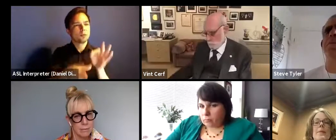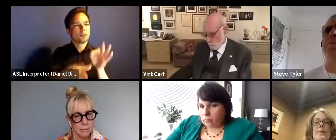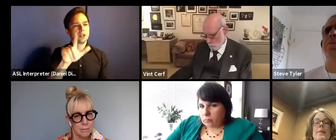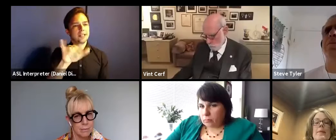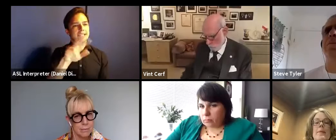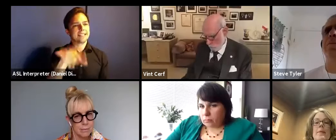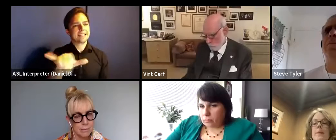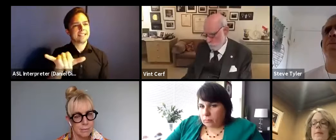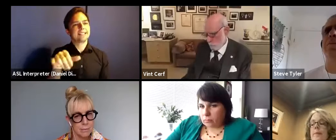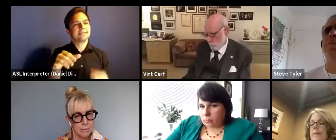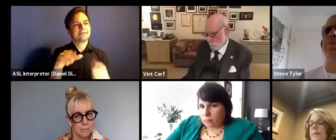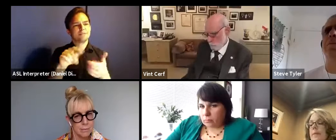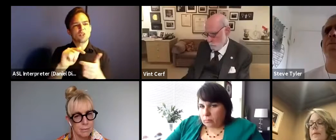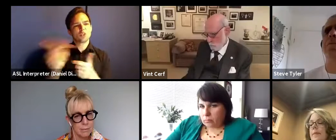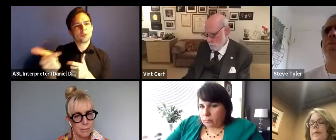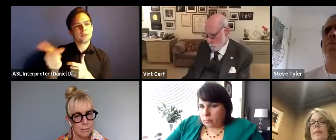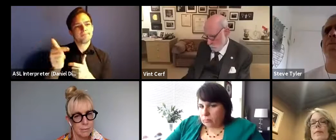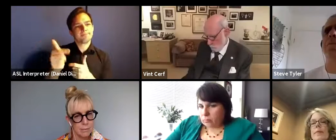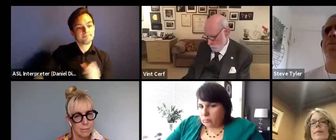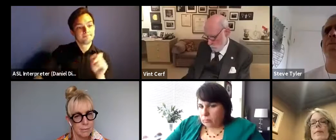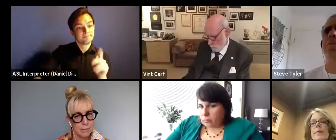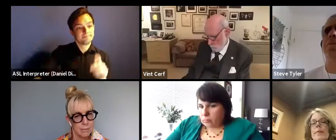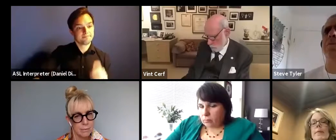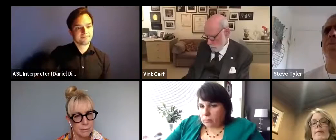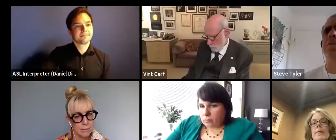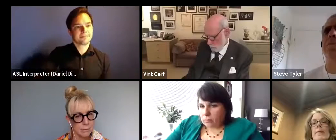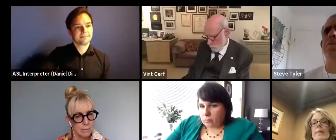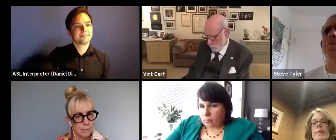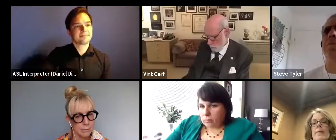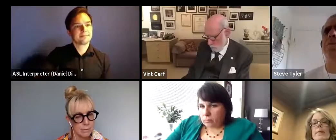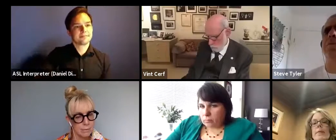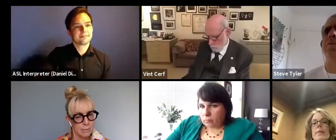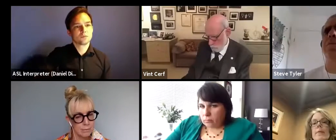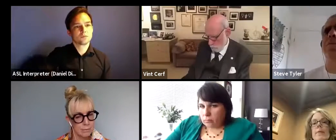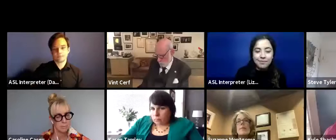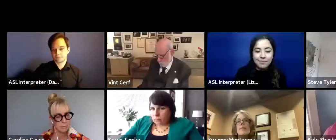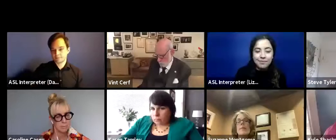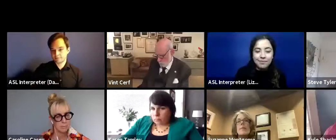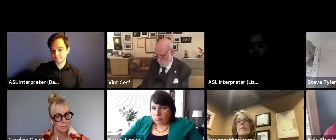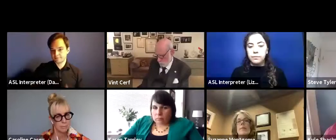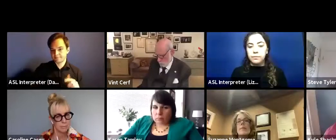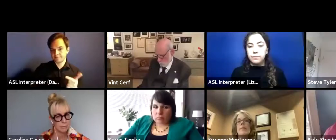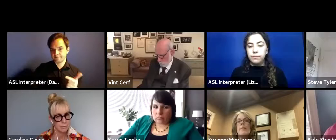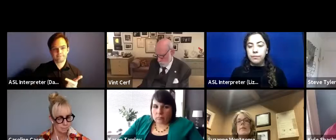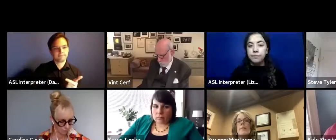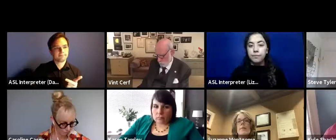or efforts Facebook has to promote accessibility in the digital ecosystem more broadly?